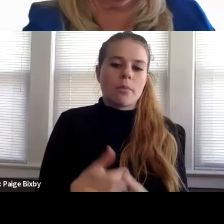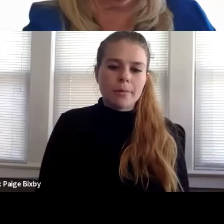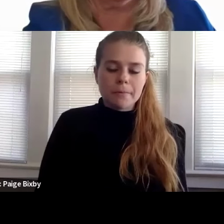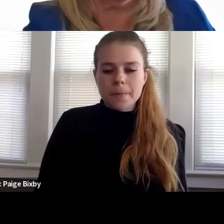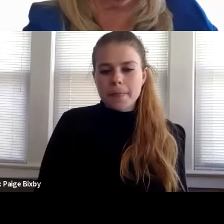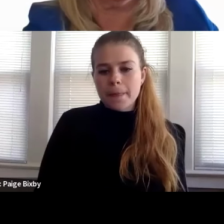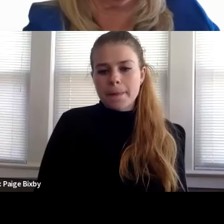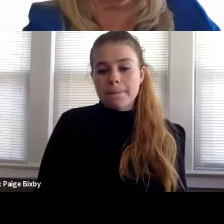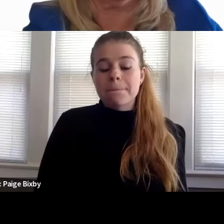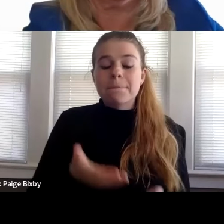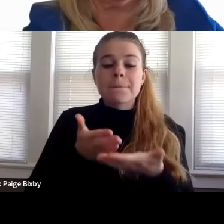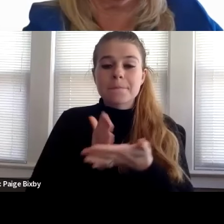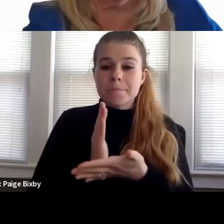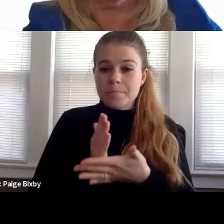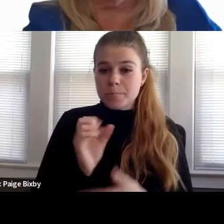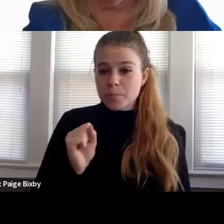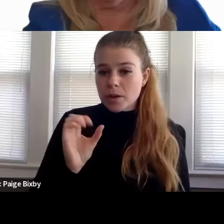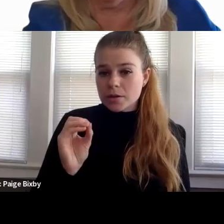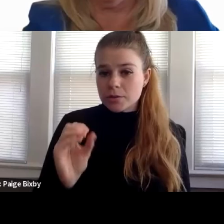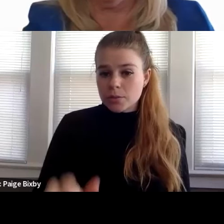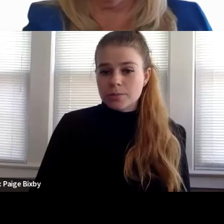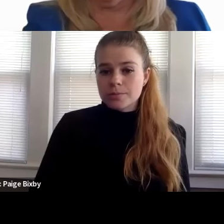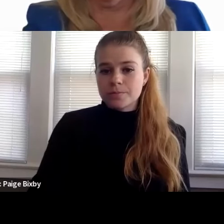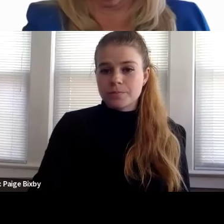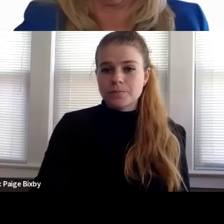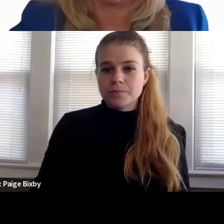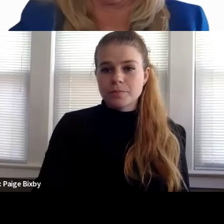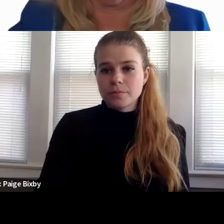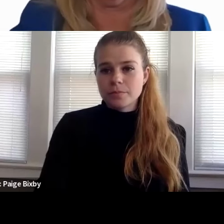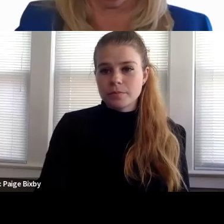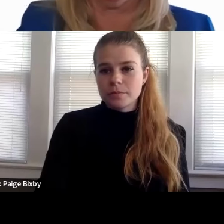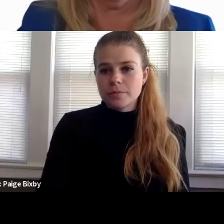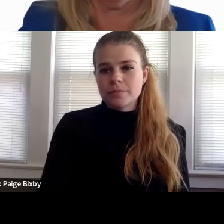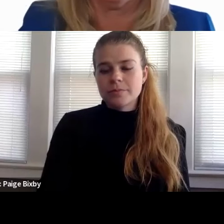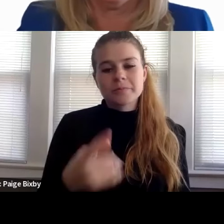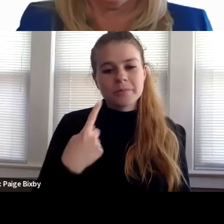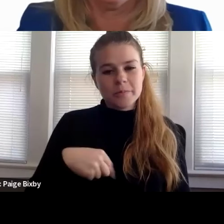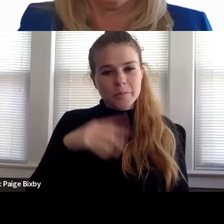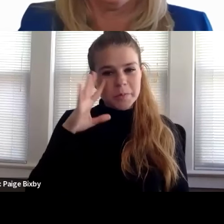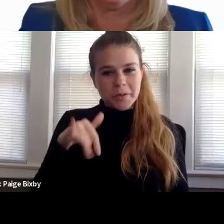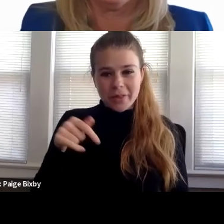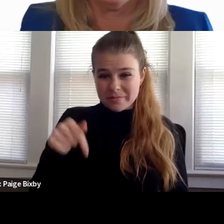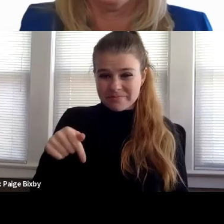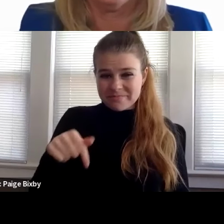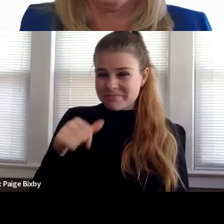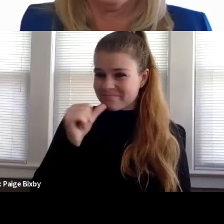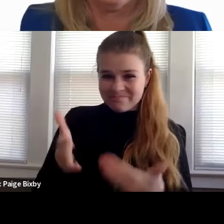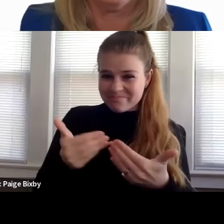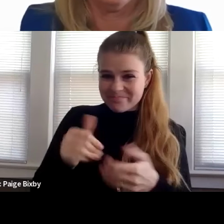All right, so, as we know, this is not easy work, collaboration is hard.